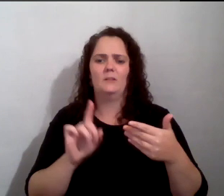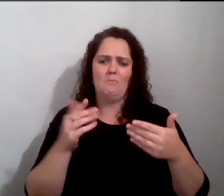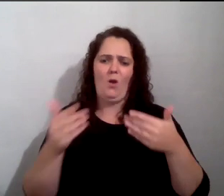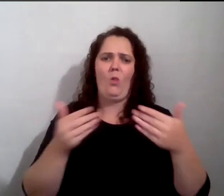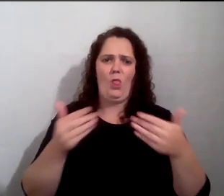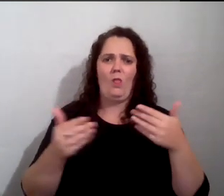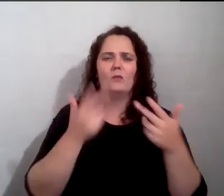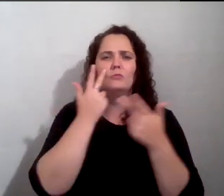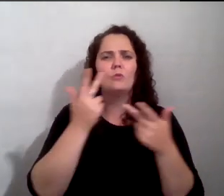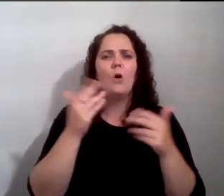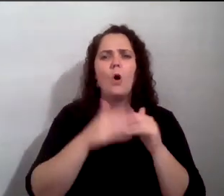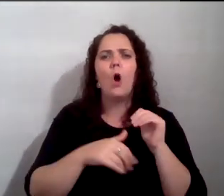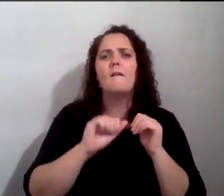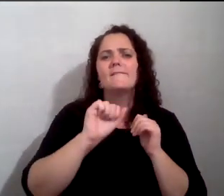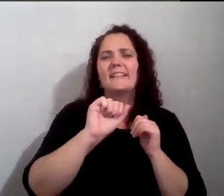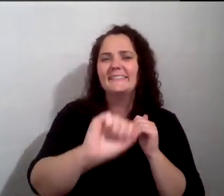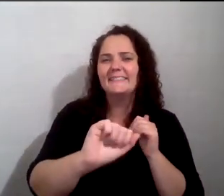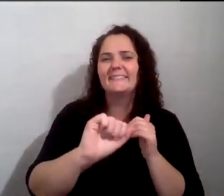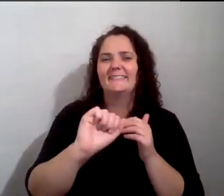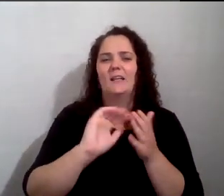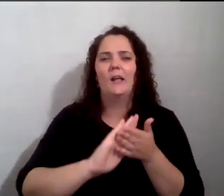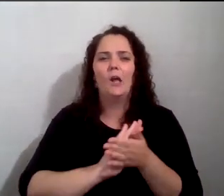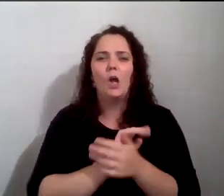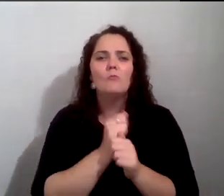of actually Italian Quattro Centro painting in the Collection of